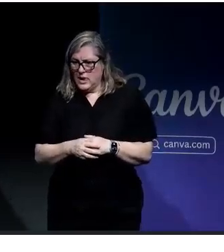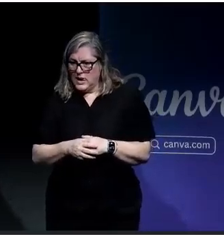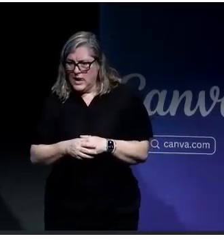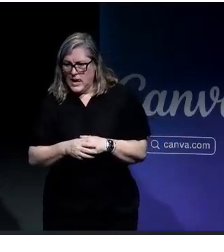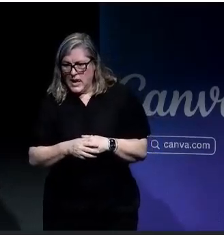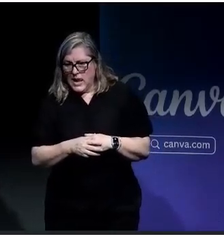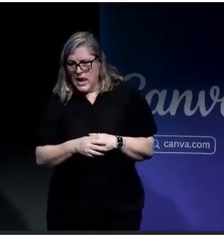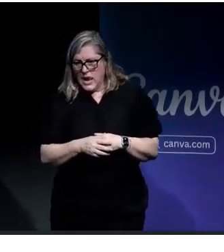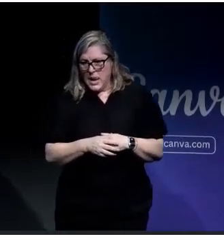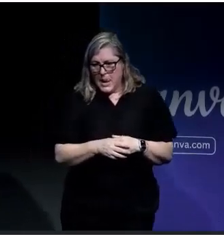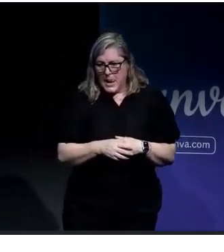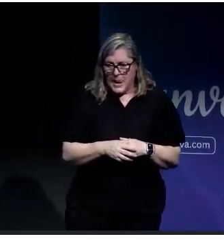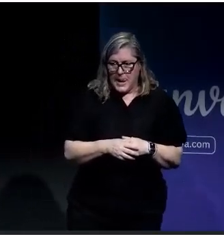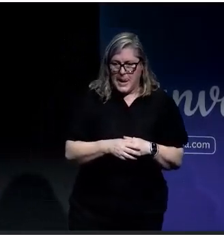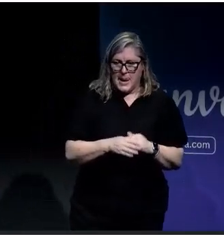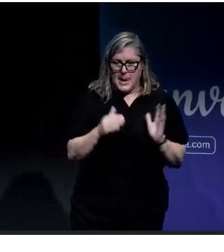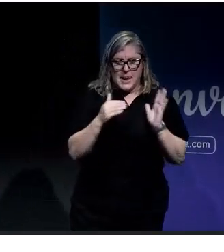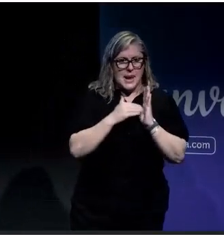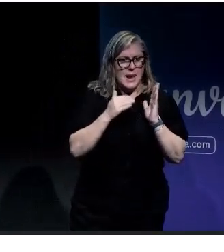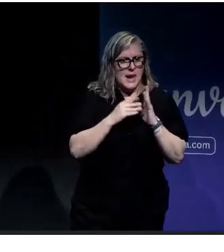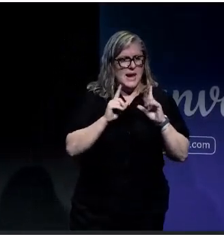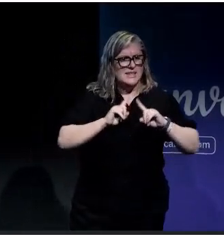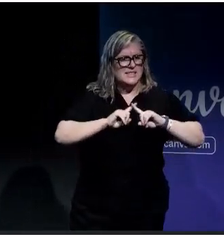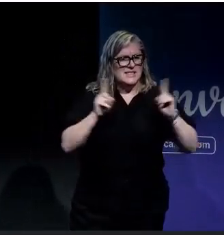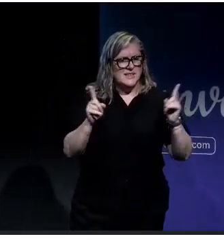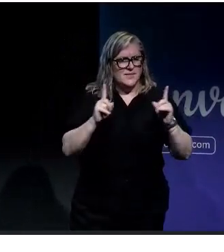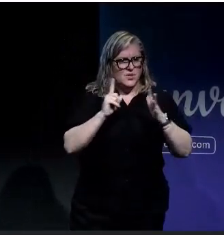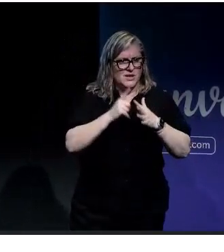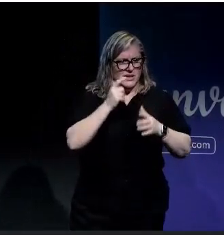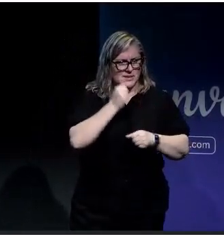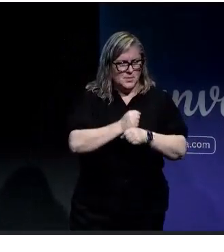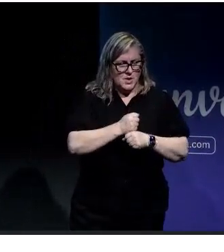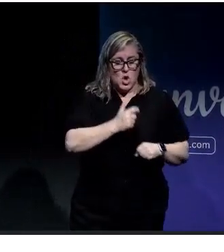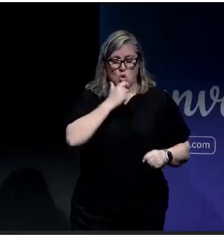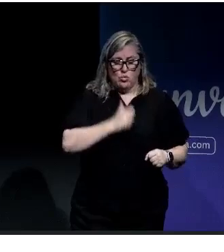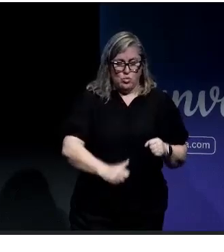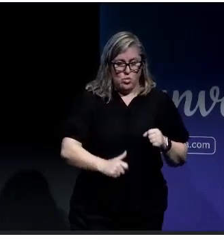Now, let's look at a different example using the role equals image being, uh, misused.